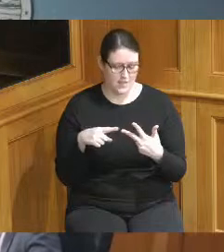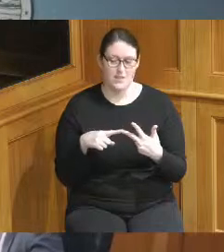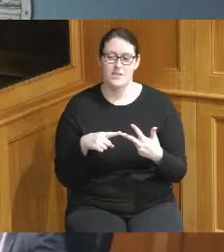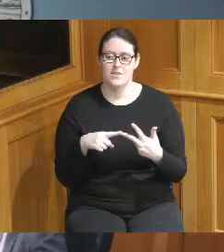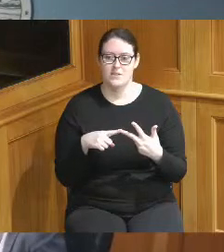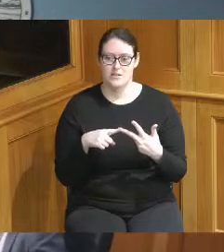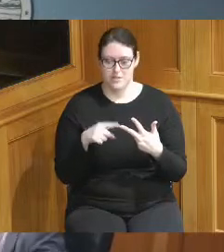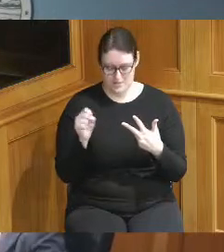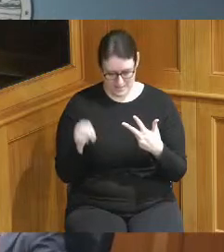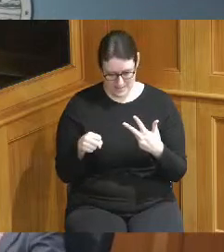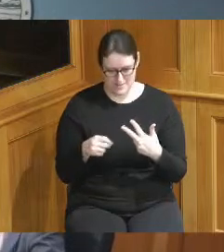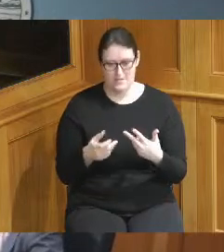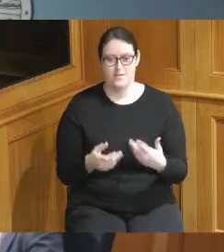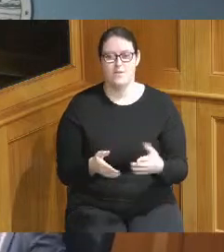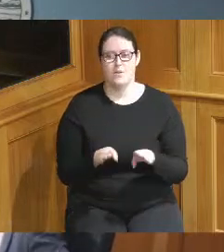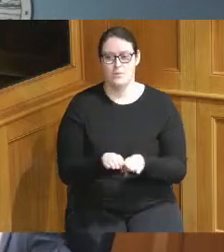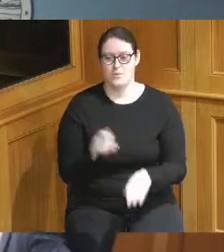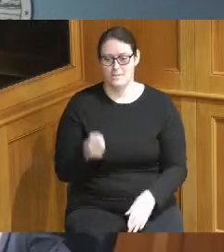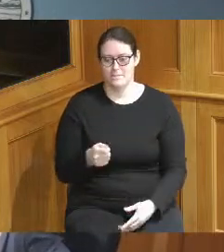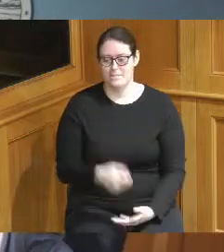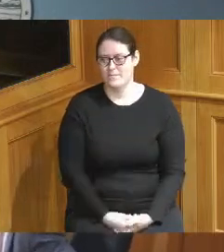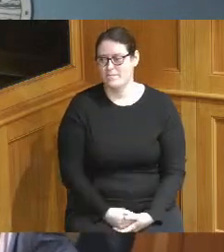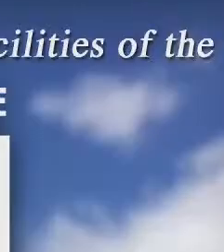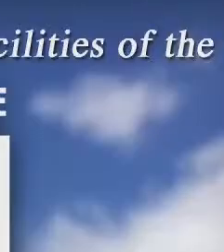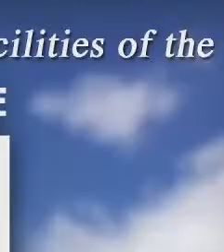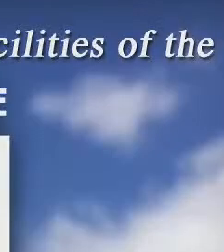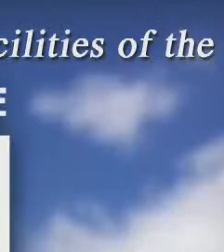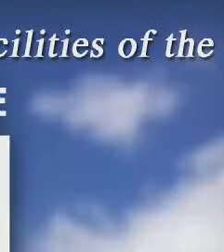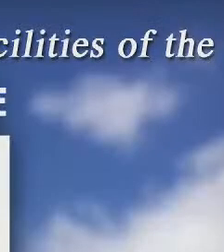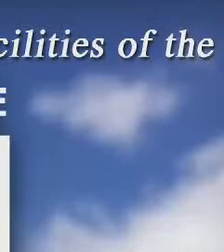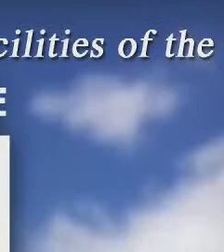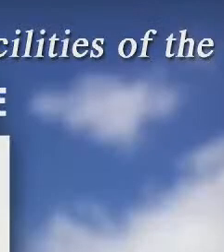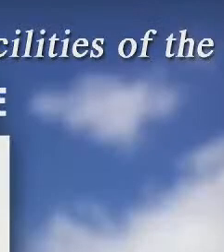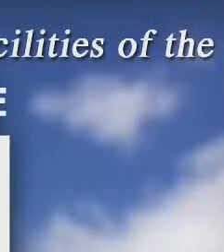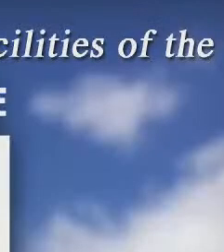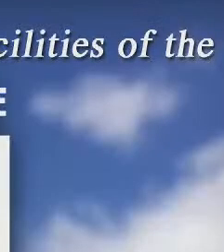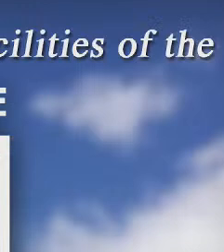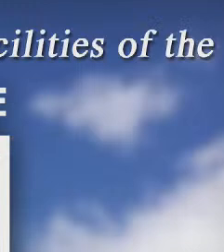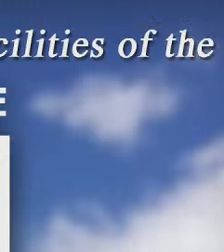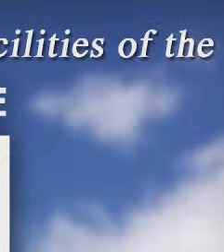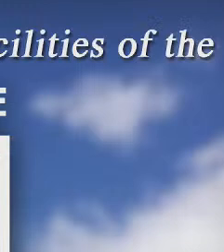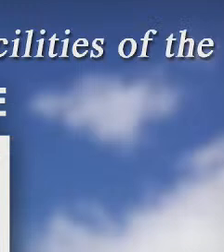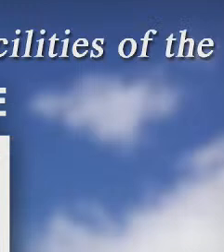that are found in more modern facilities but were not thought about in the stadium when it